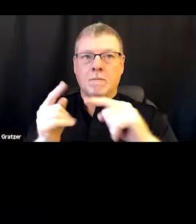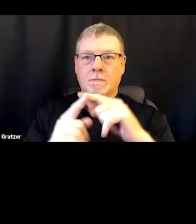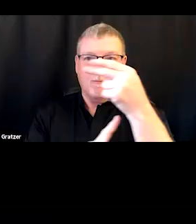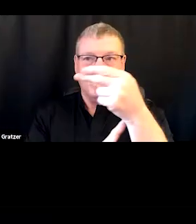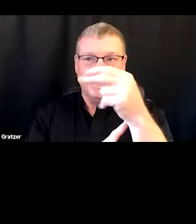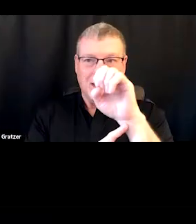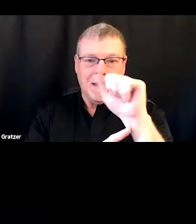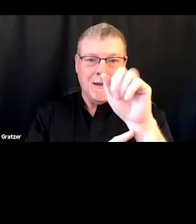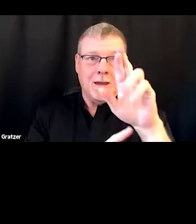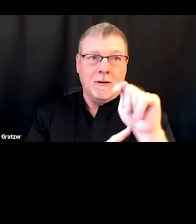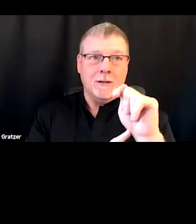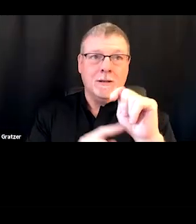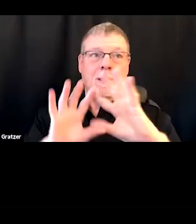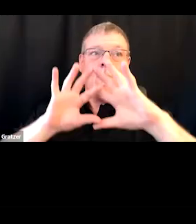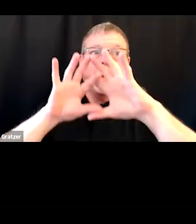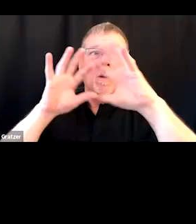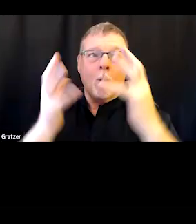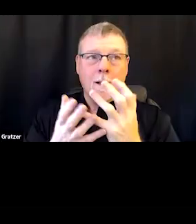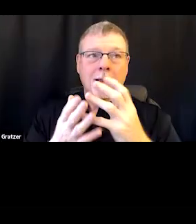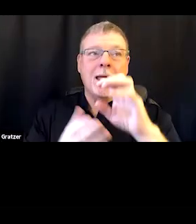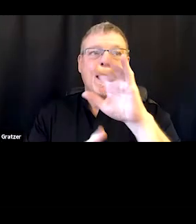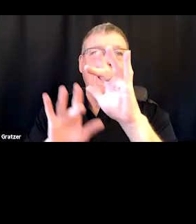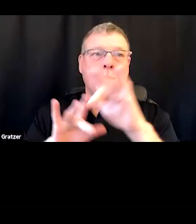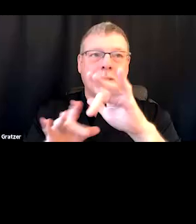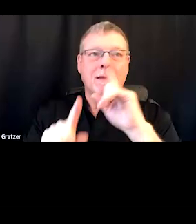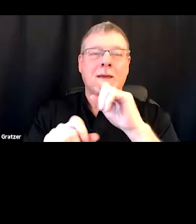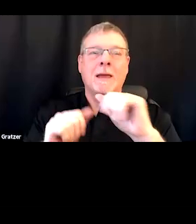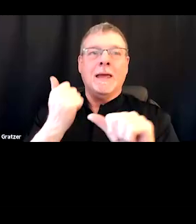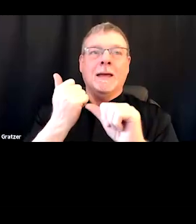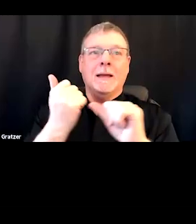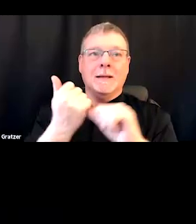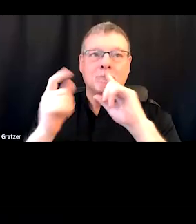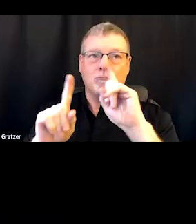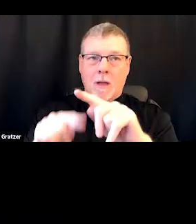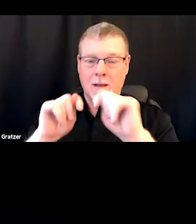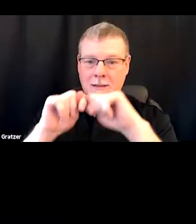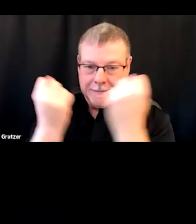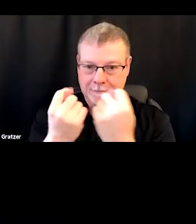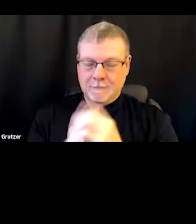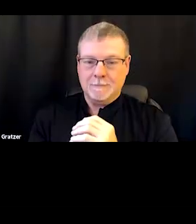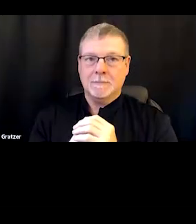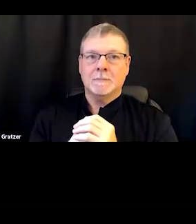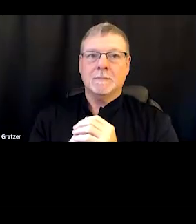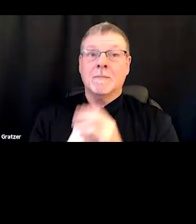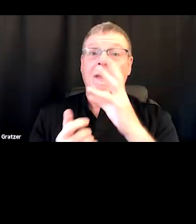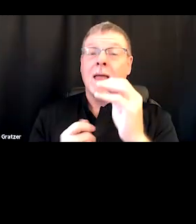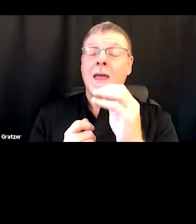which is the Holistic Empathetic Assistance Response Team, and it's an alternative response program